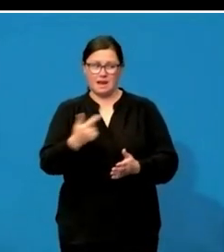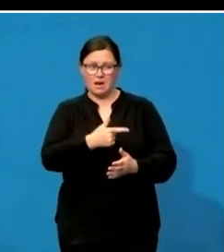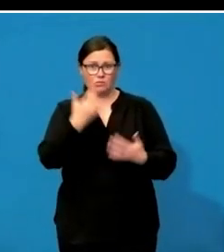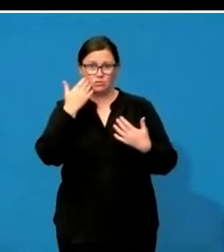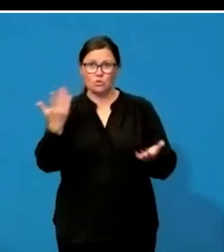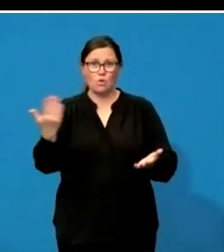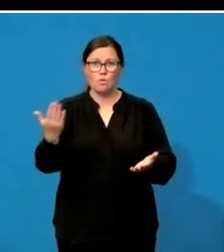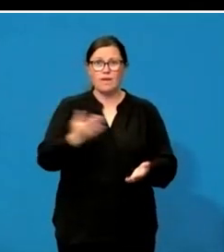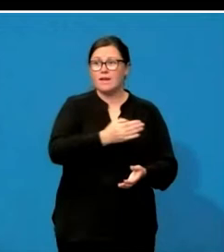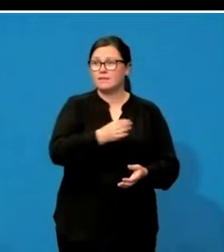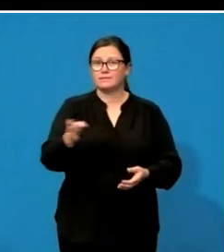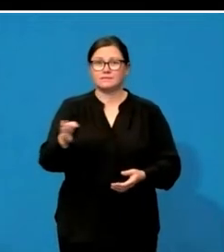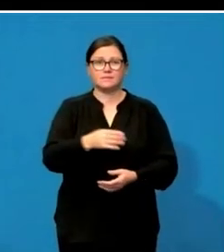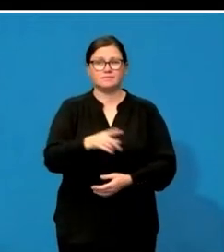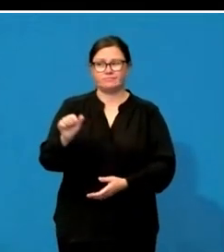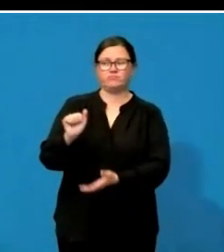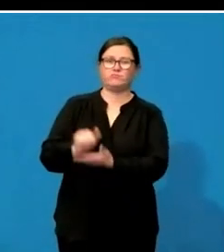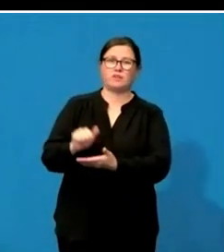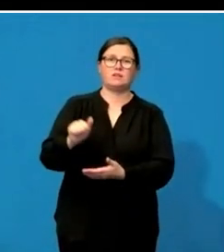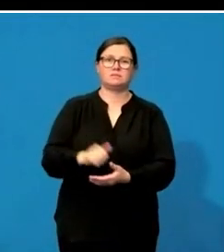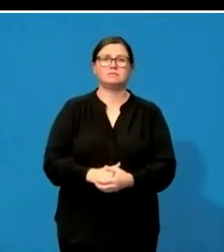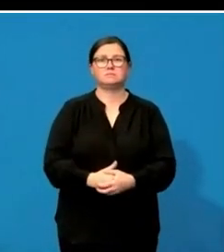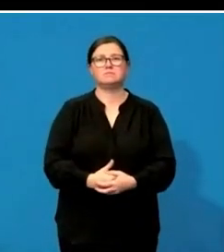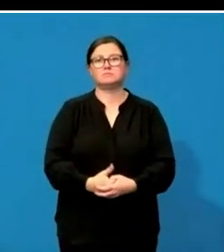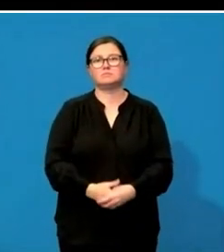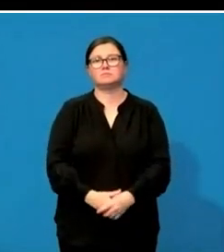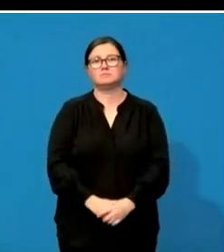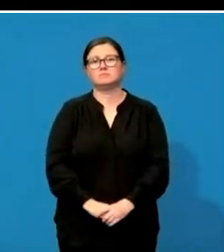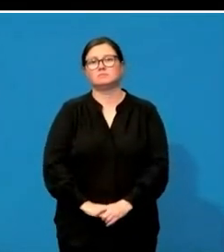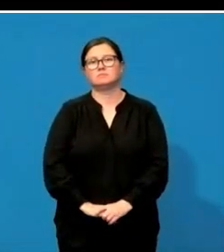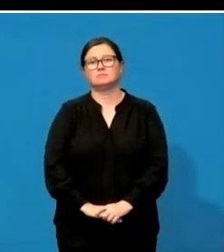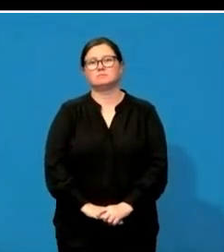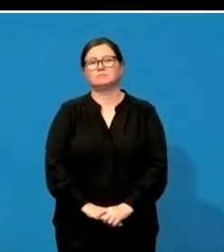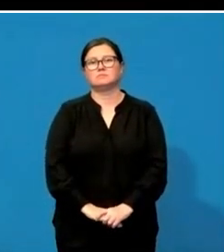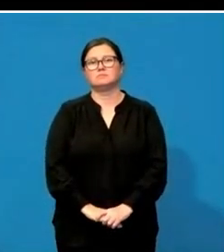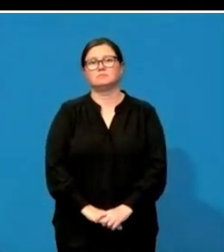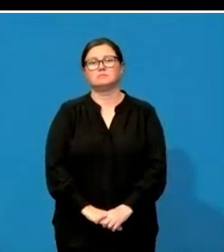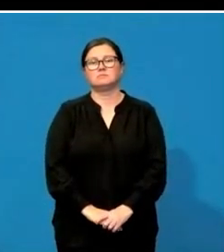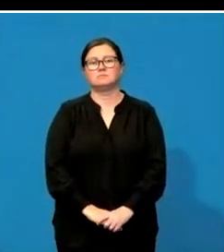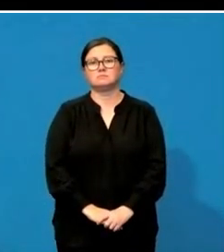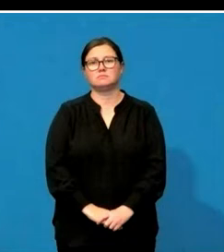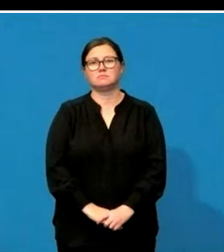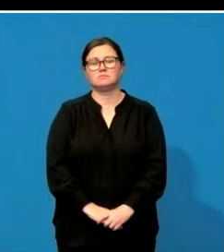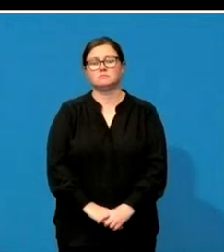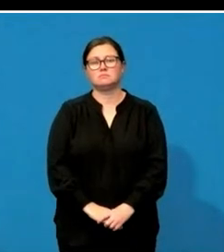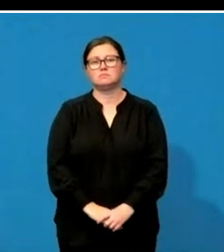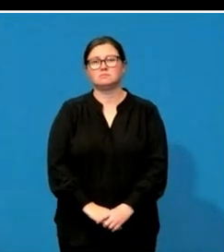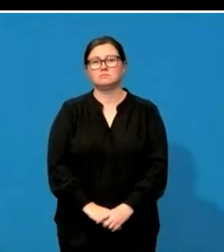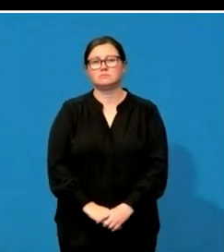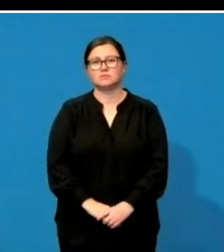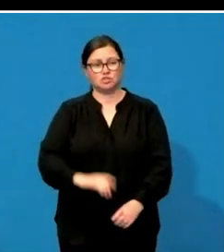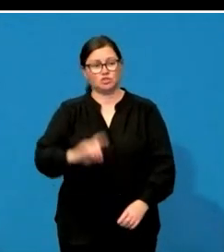Yep. MS TARRAGO: At the moment, you - you are getting some support from someone,